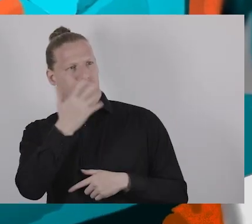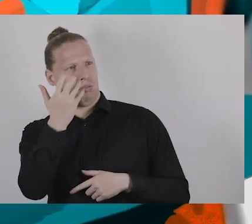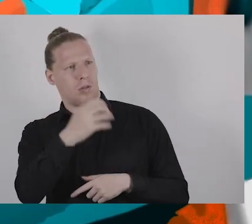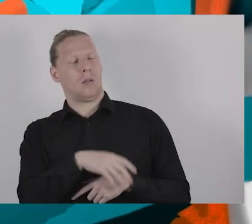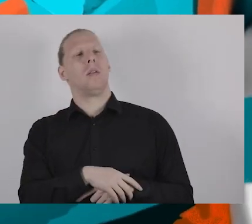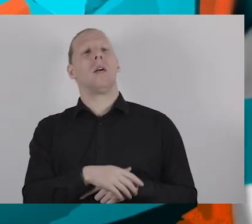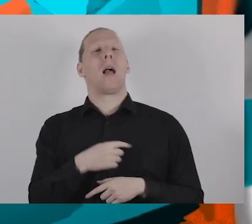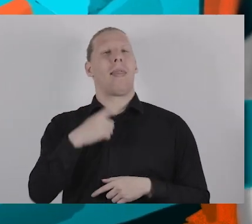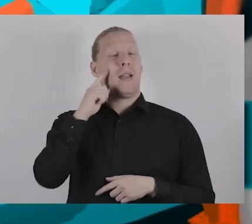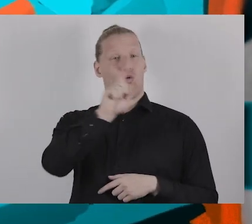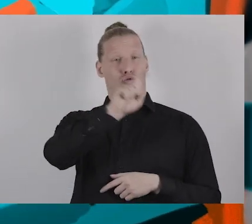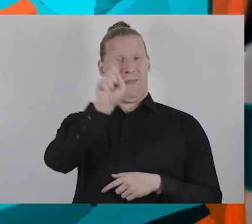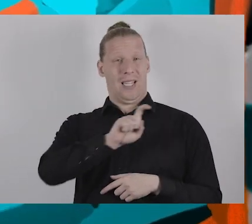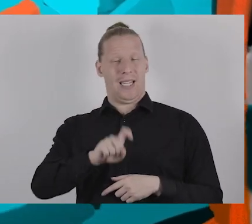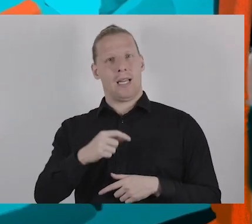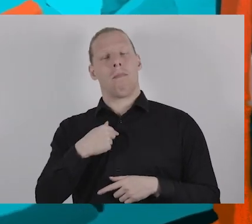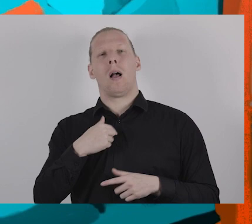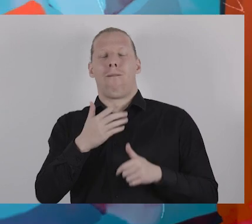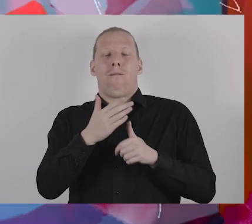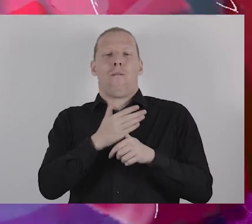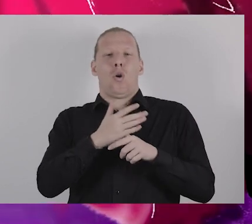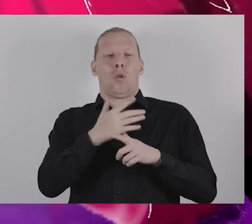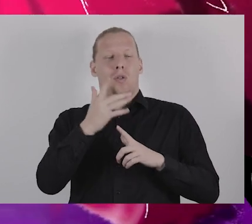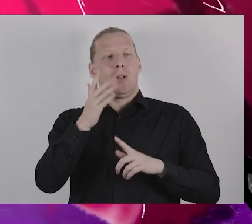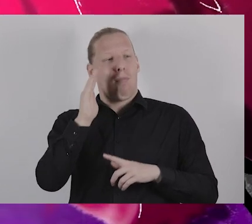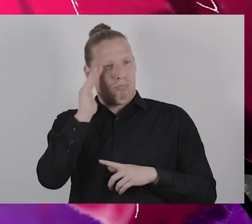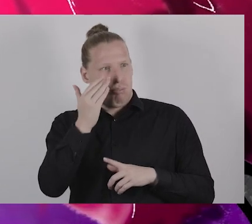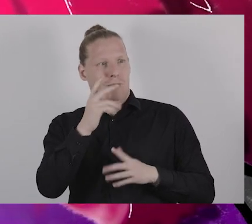And I think graffiti was actually my first love in the arts,